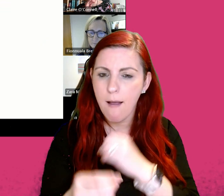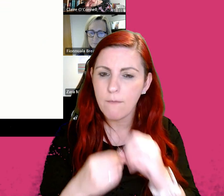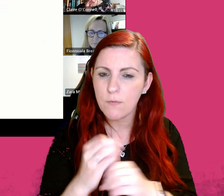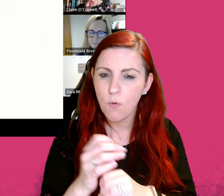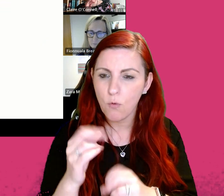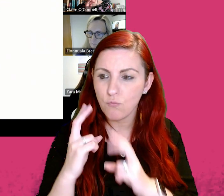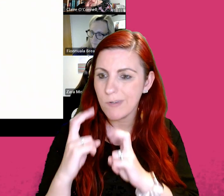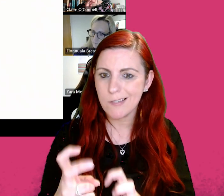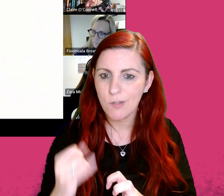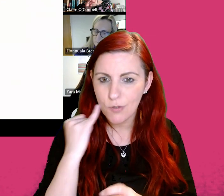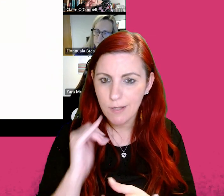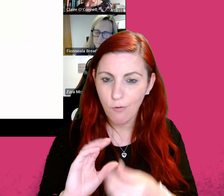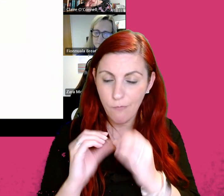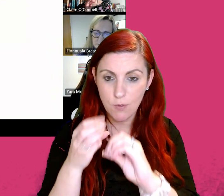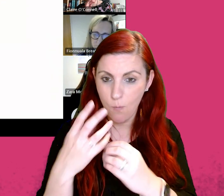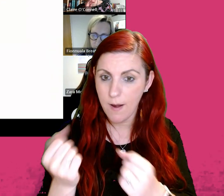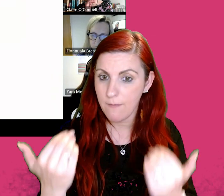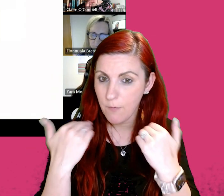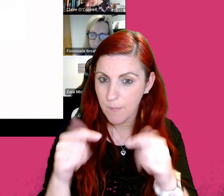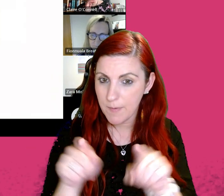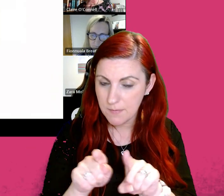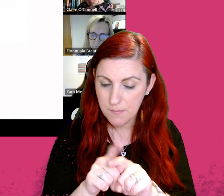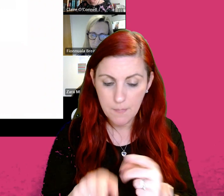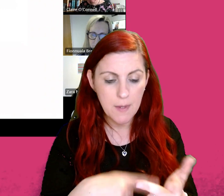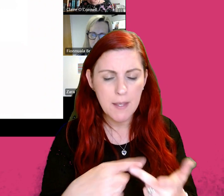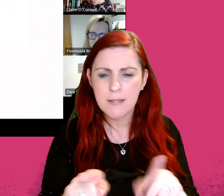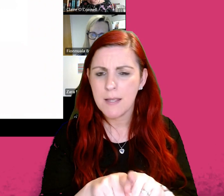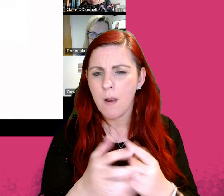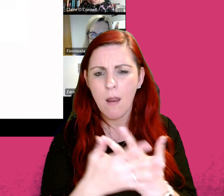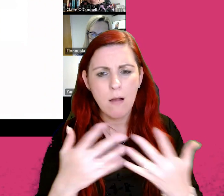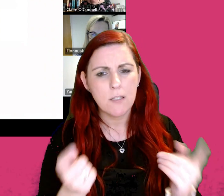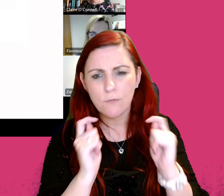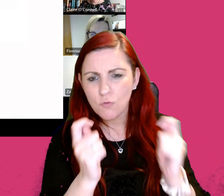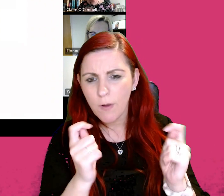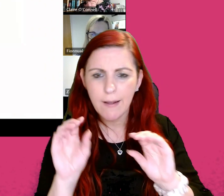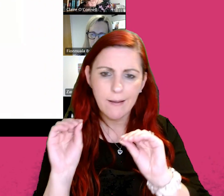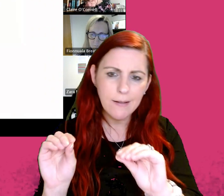have some information on it we do lots of training and education at institutional National levels and